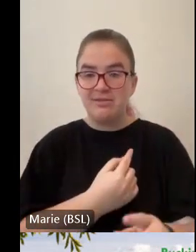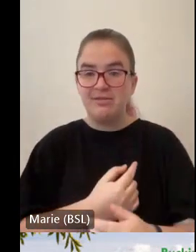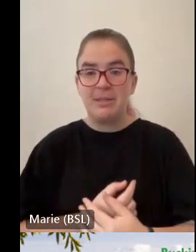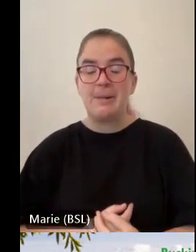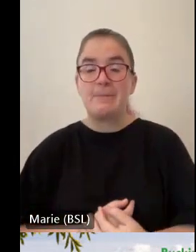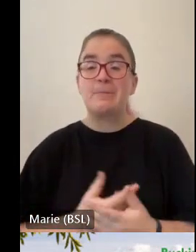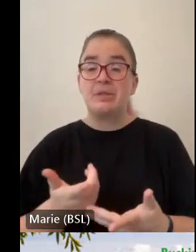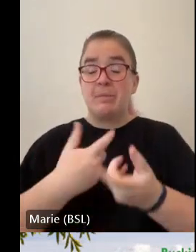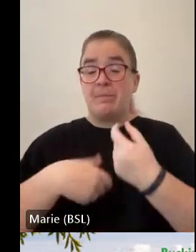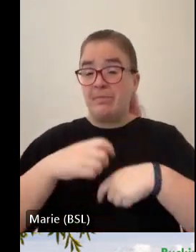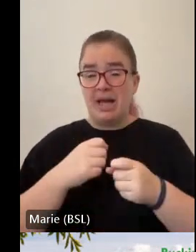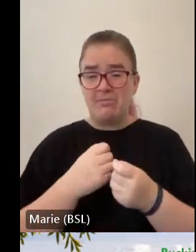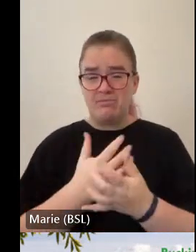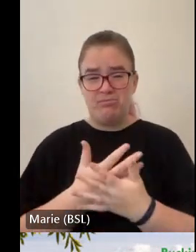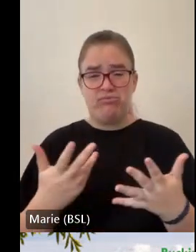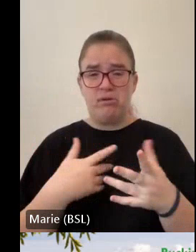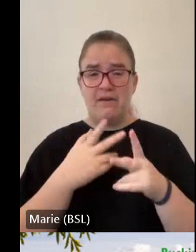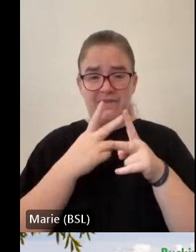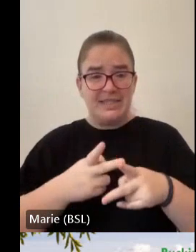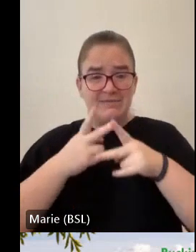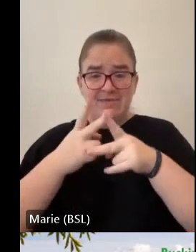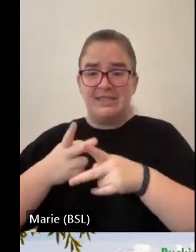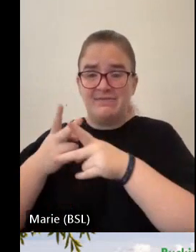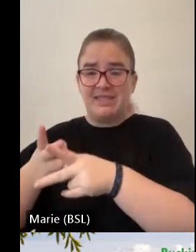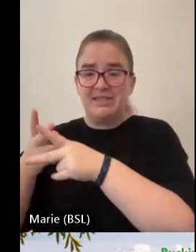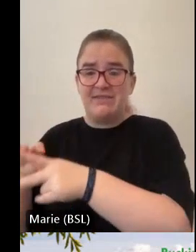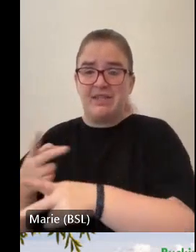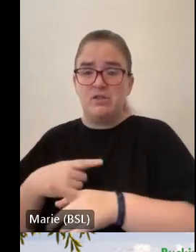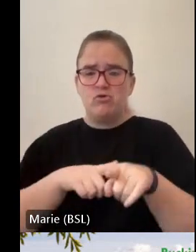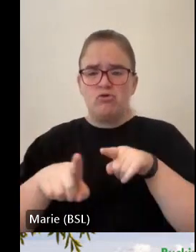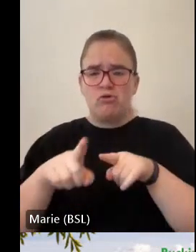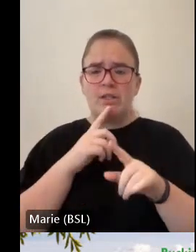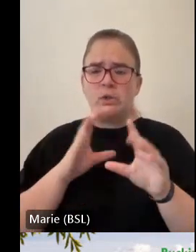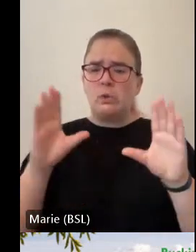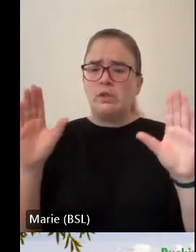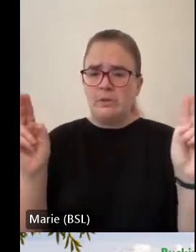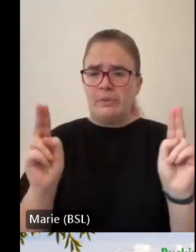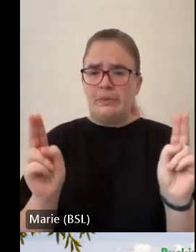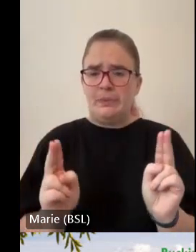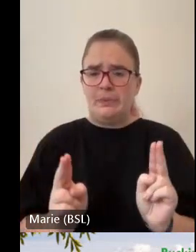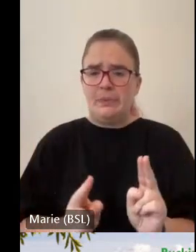visits for us to try and get that cycle to be broken.